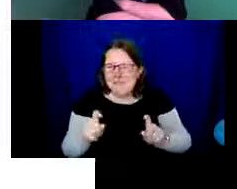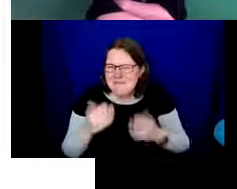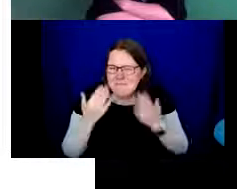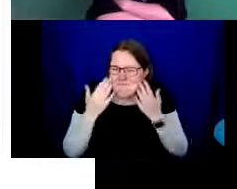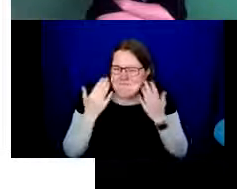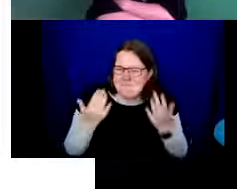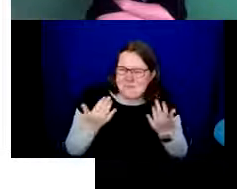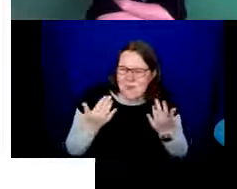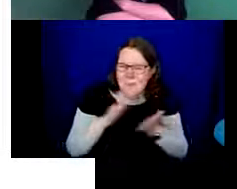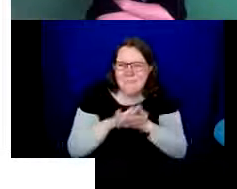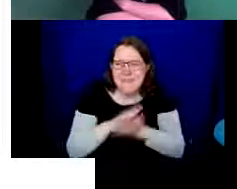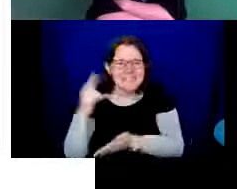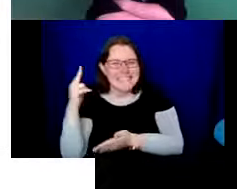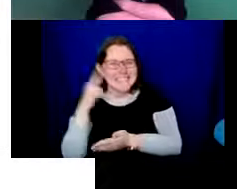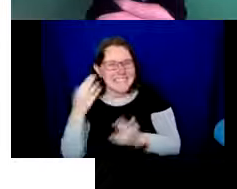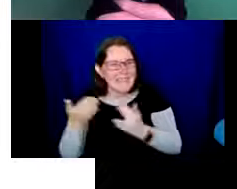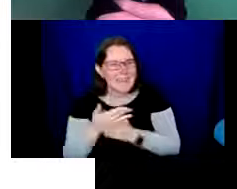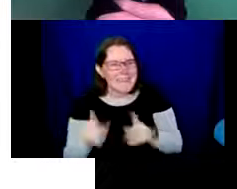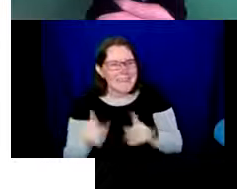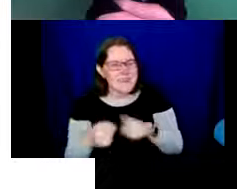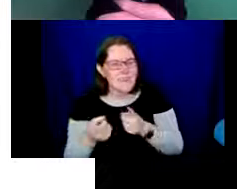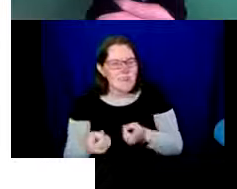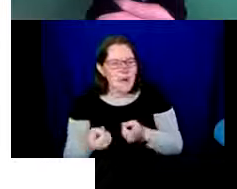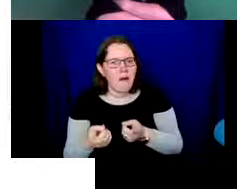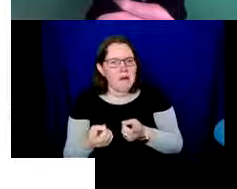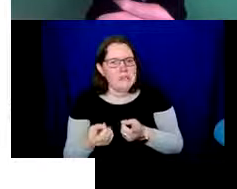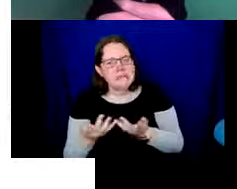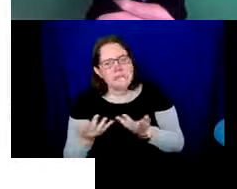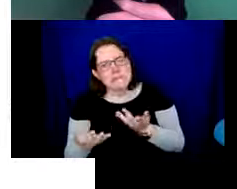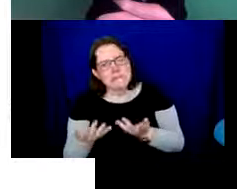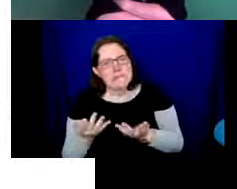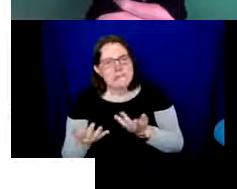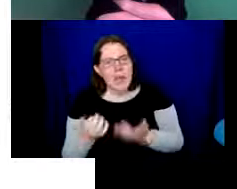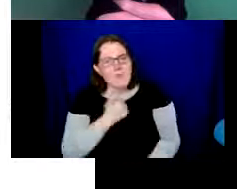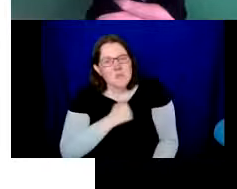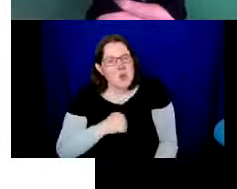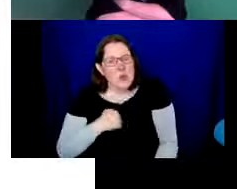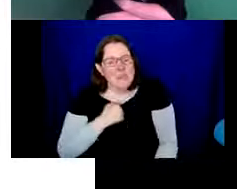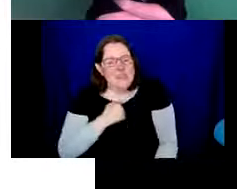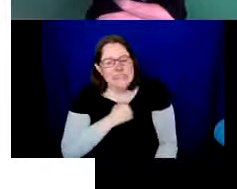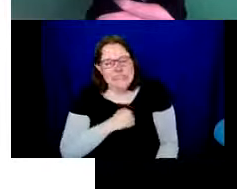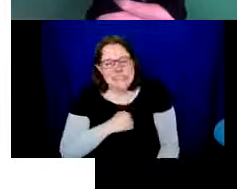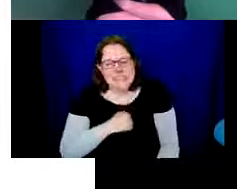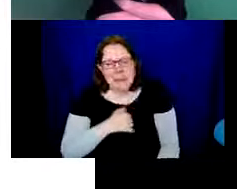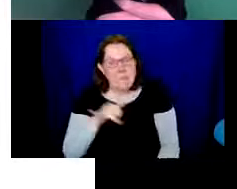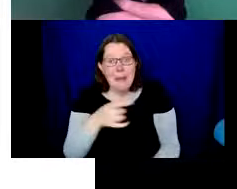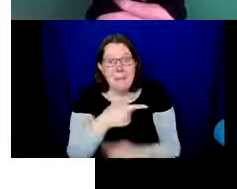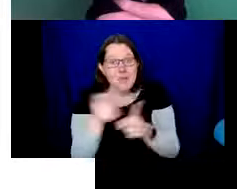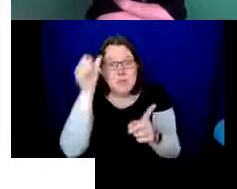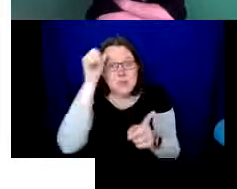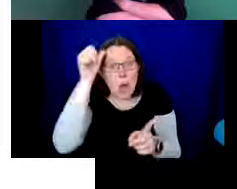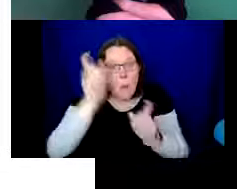deaf people if you can't get any subtitles so i'm sorry about that and what i guess i could do is if